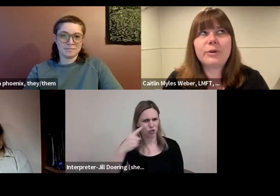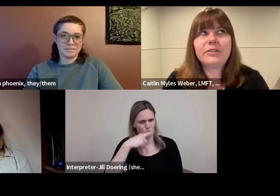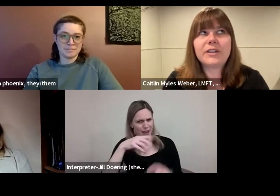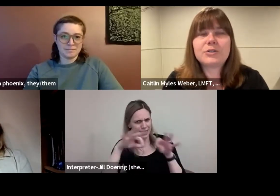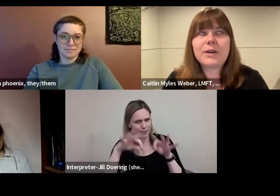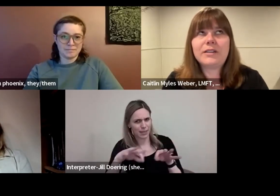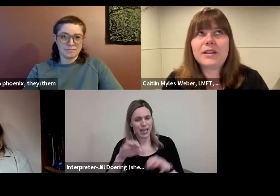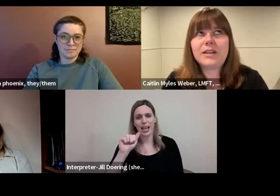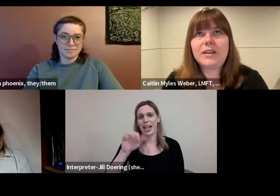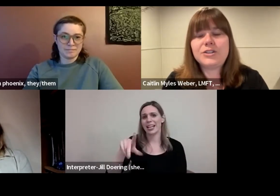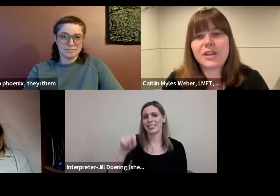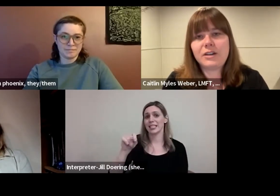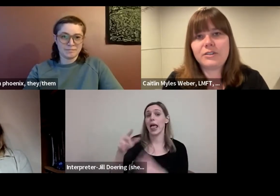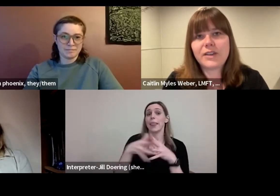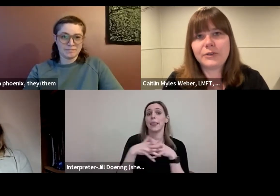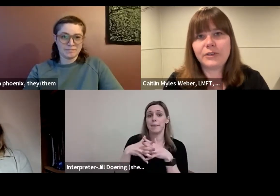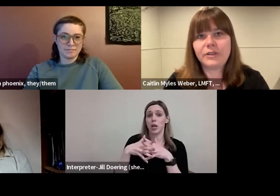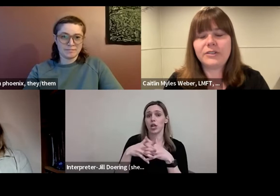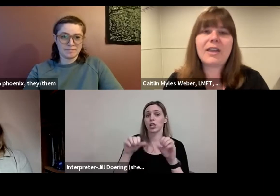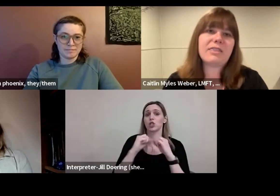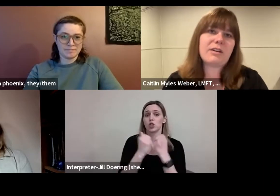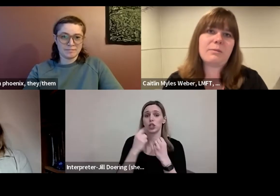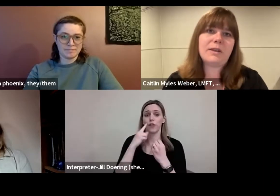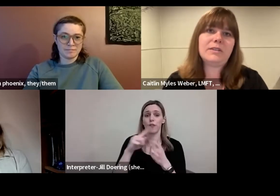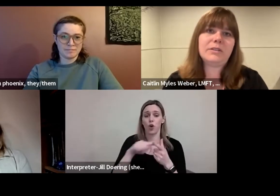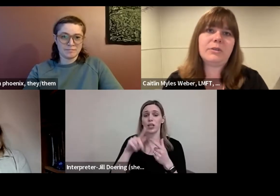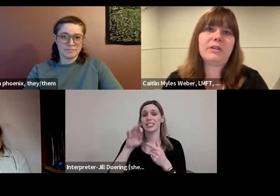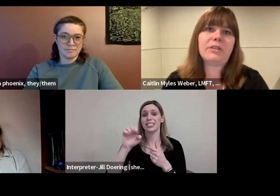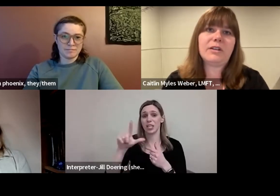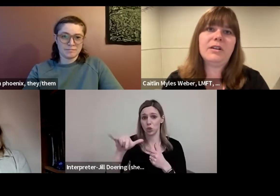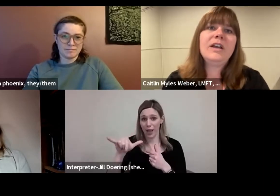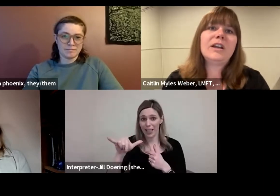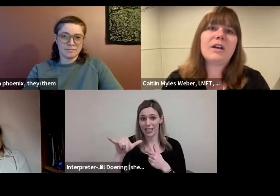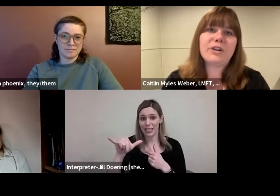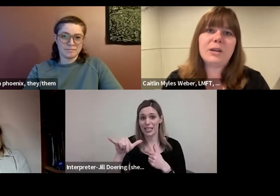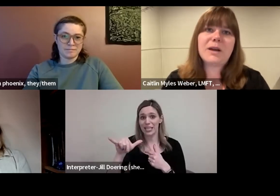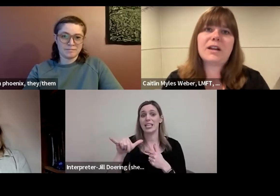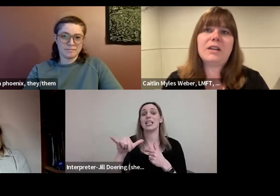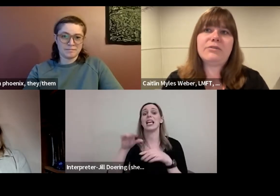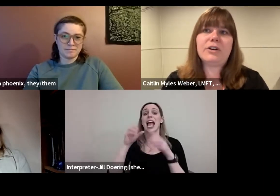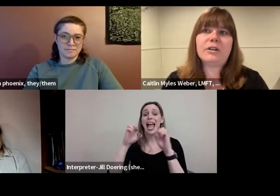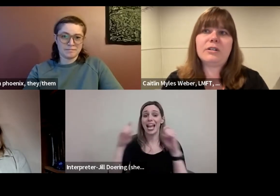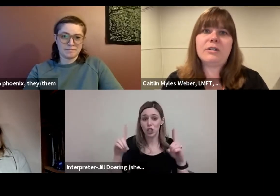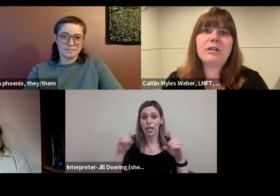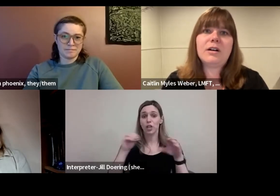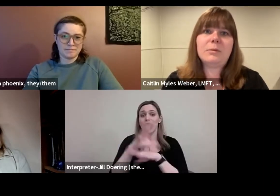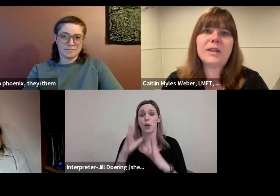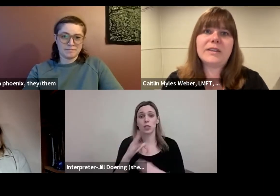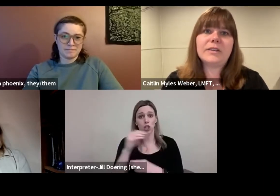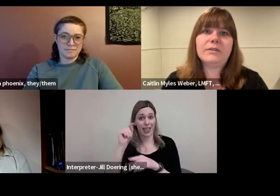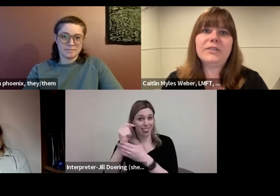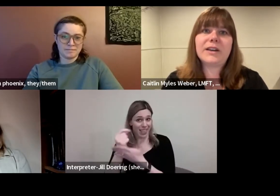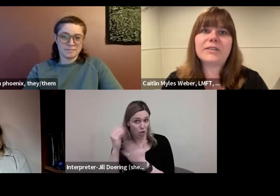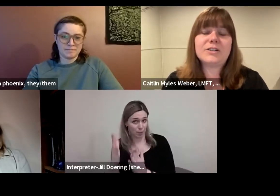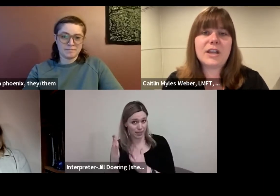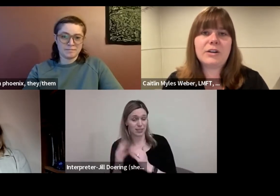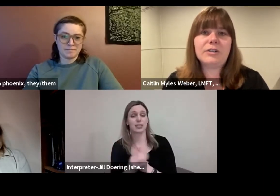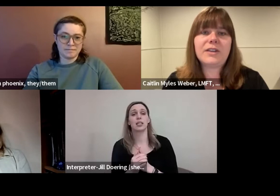for Sexuality Educators, Counselors, and Therapists. So they're the governing body for lots of sex educators